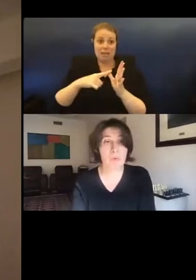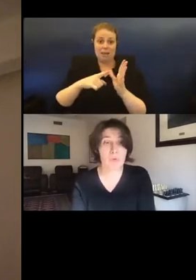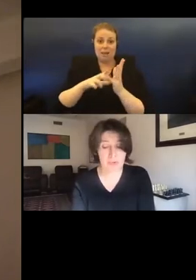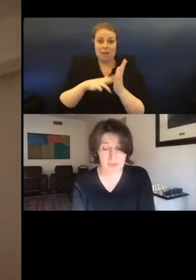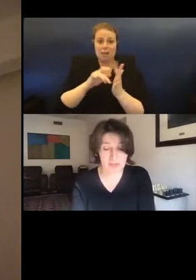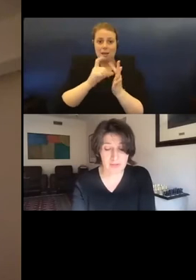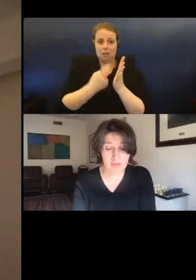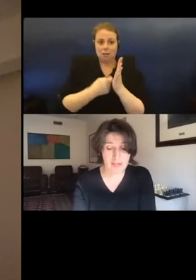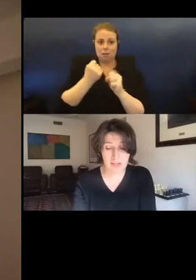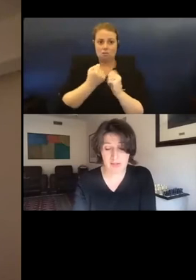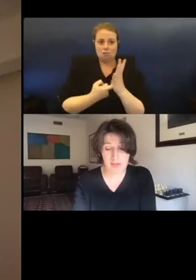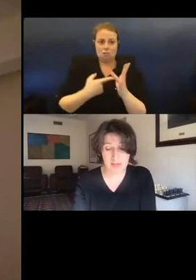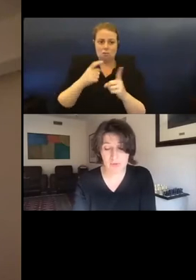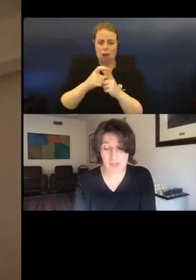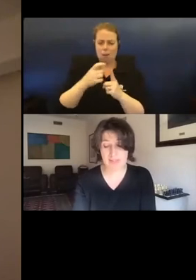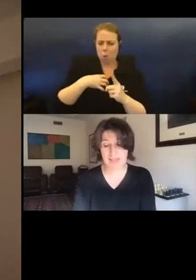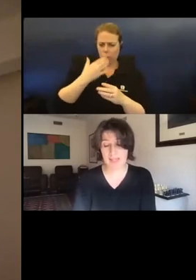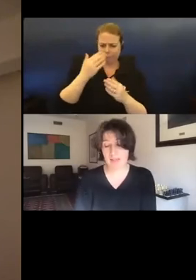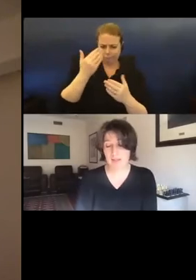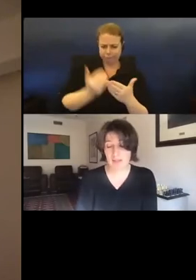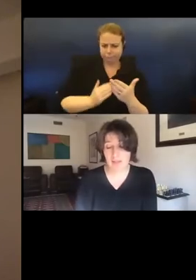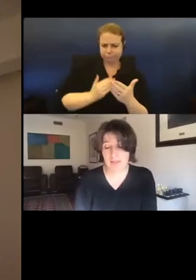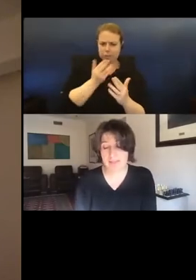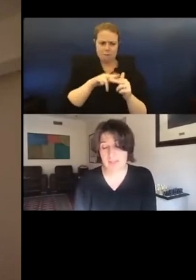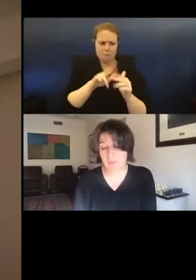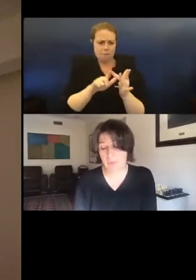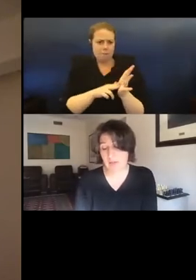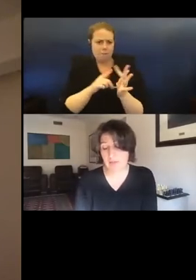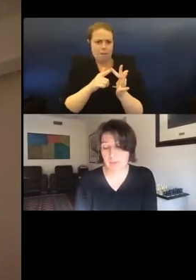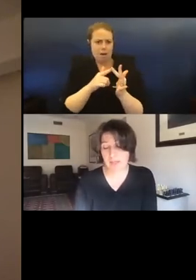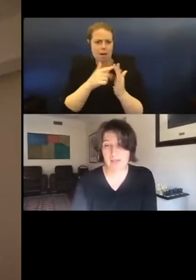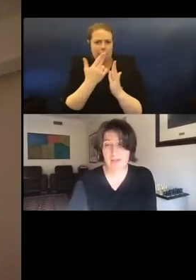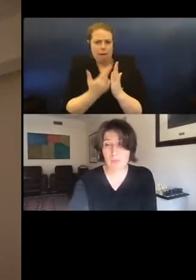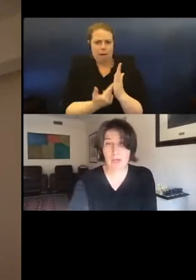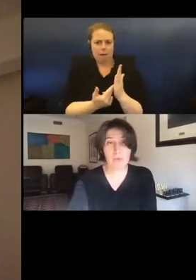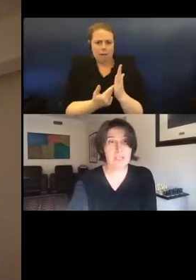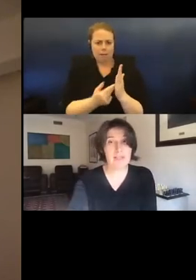interested in fine art and during this year the seeds of my current practice were already there